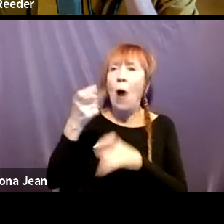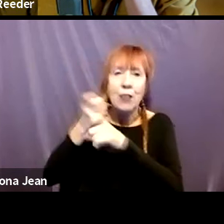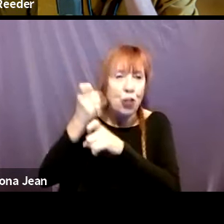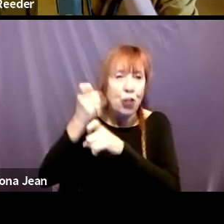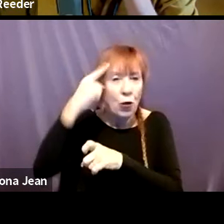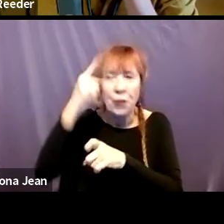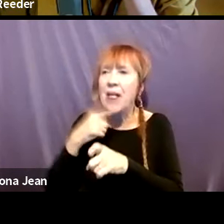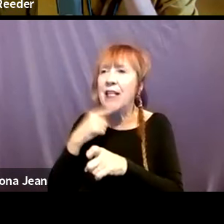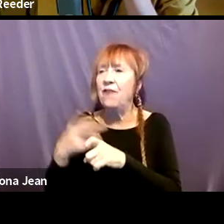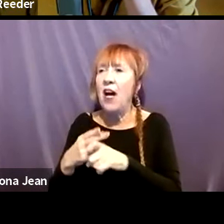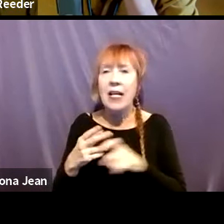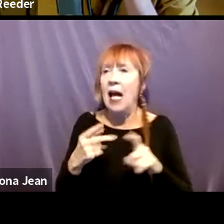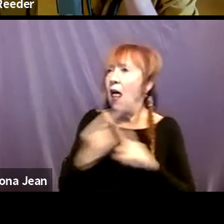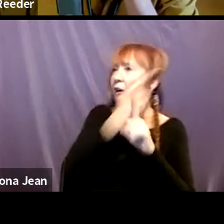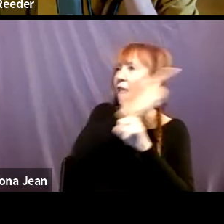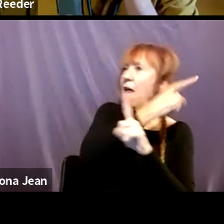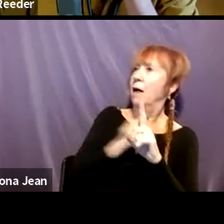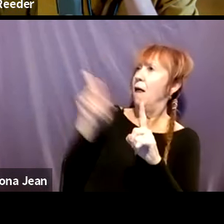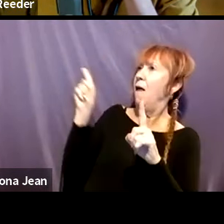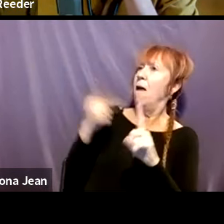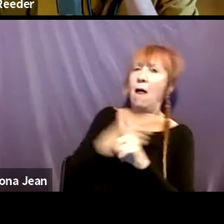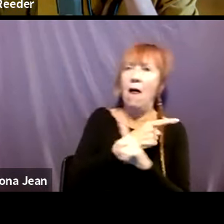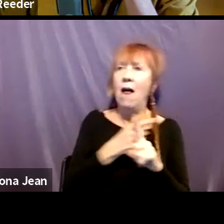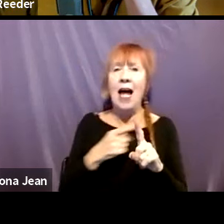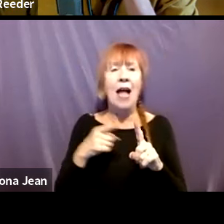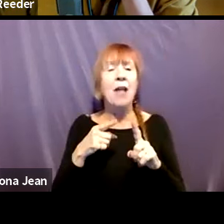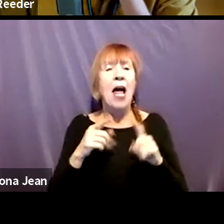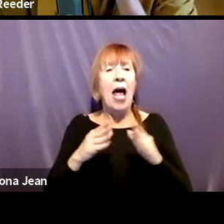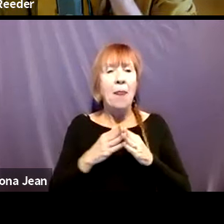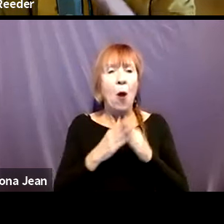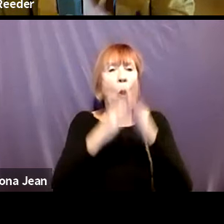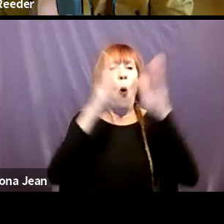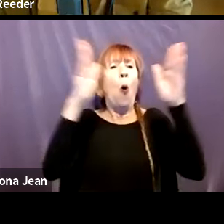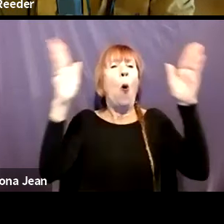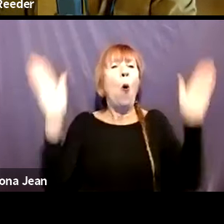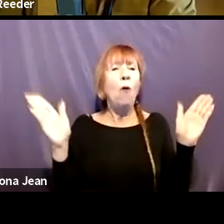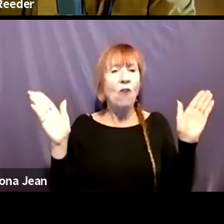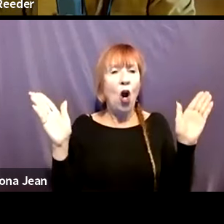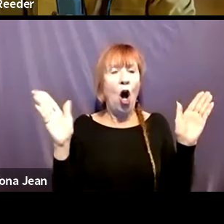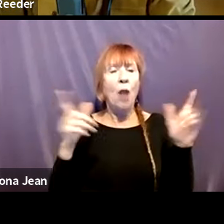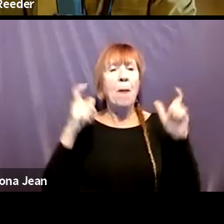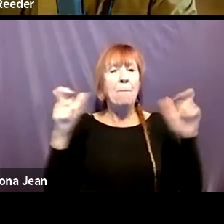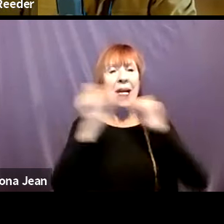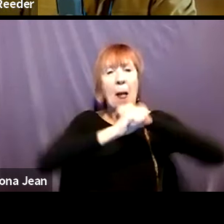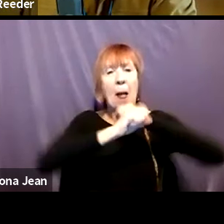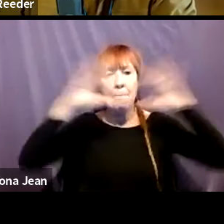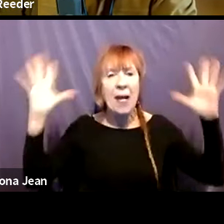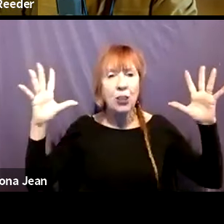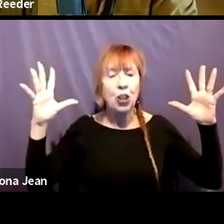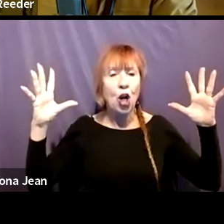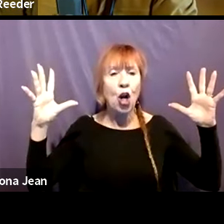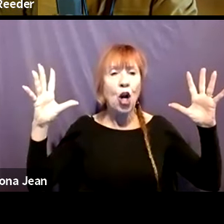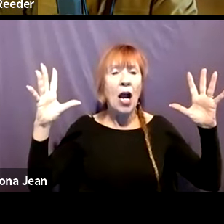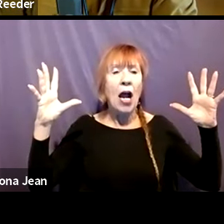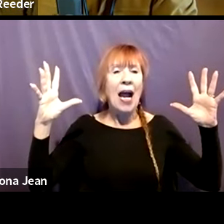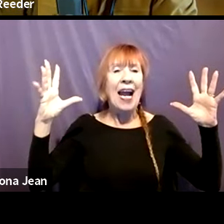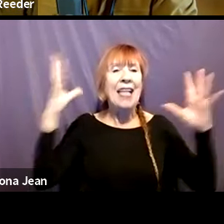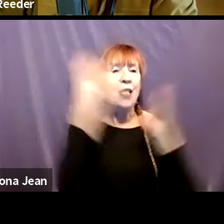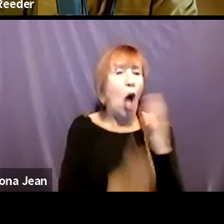whatever it is that might be detracting from the overall mood of the experience, sometimes, if not you,